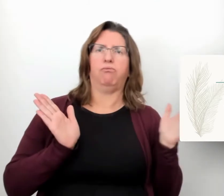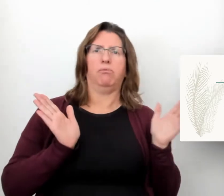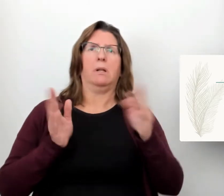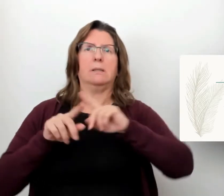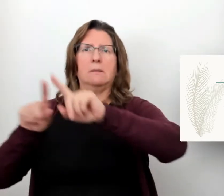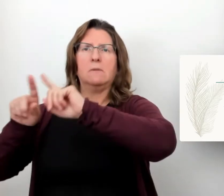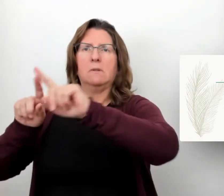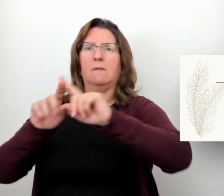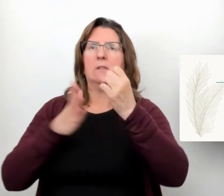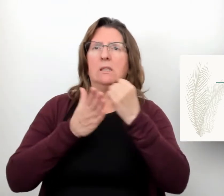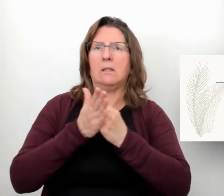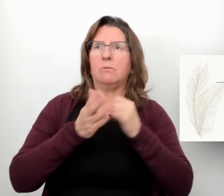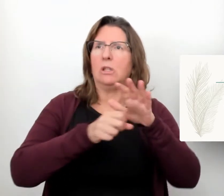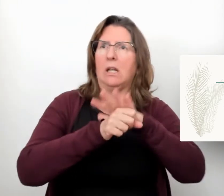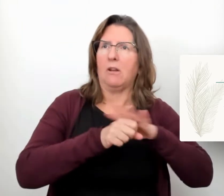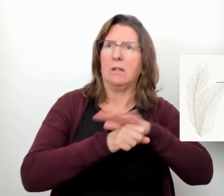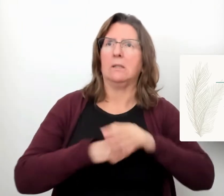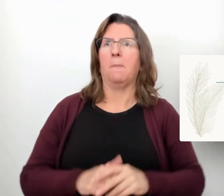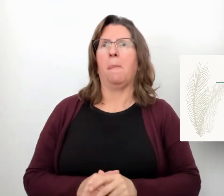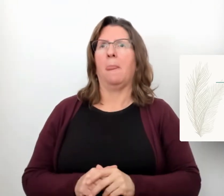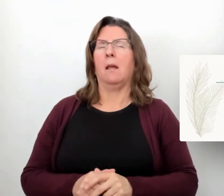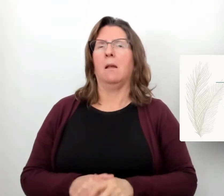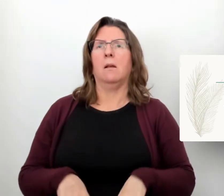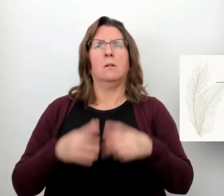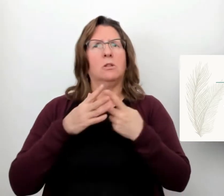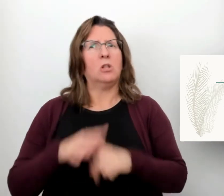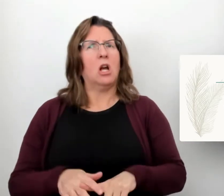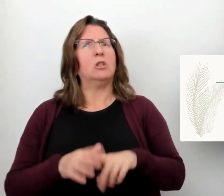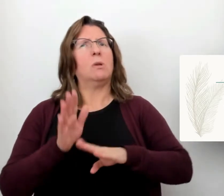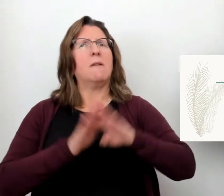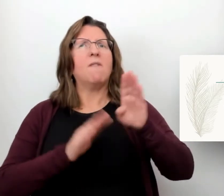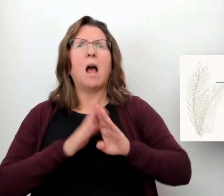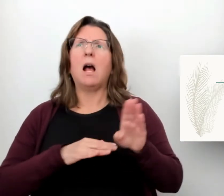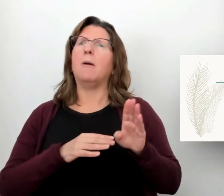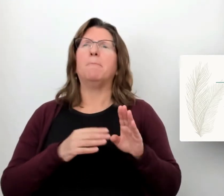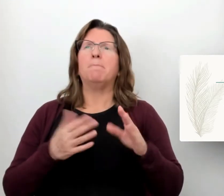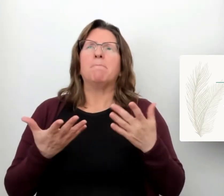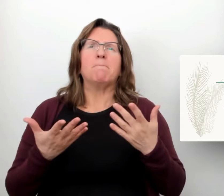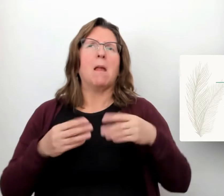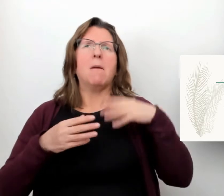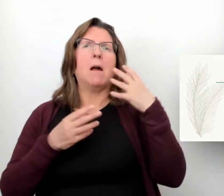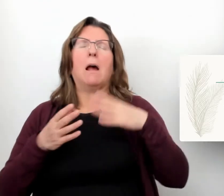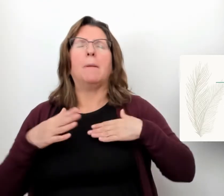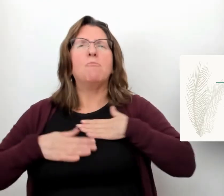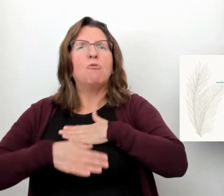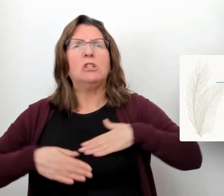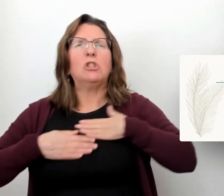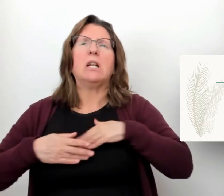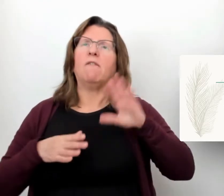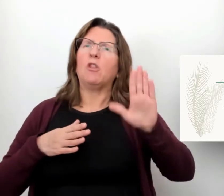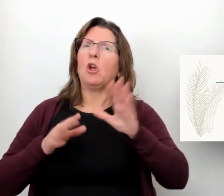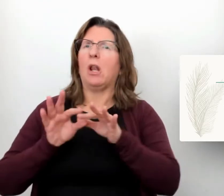In addition their vocabulary is growing as they are introduced to the different subject areas in school.